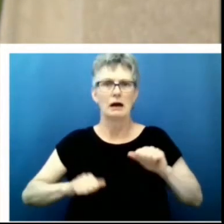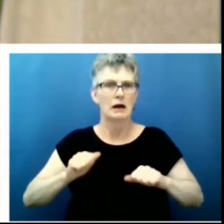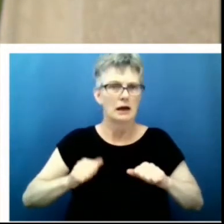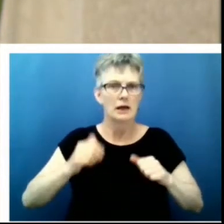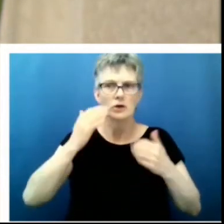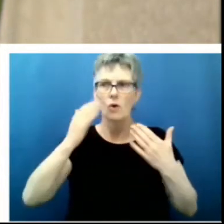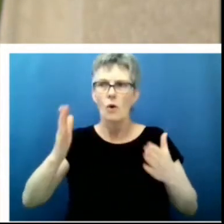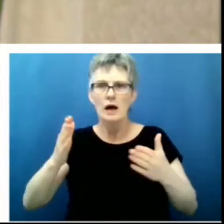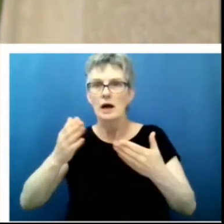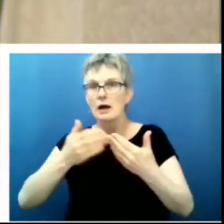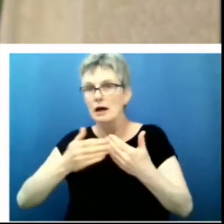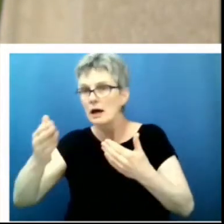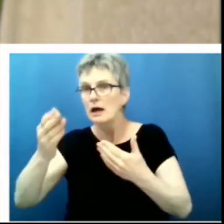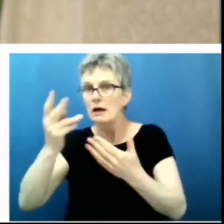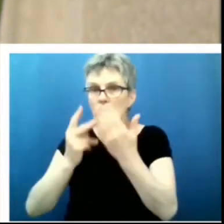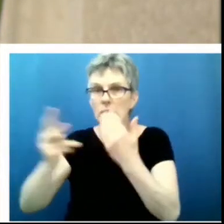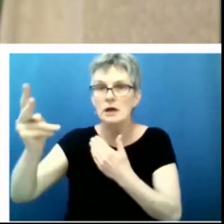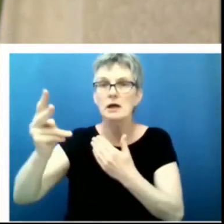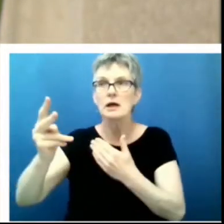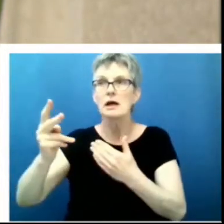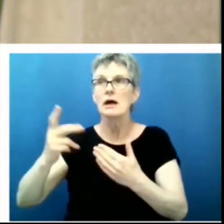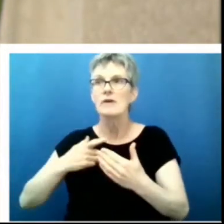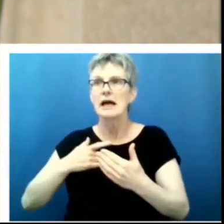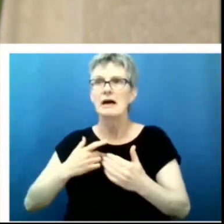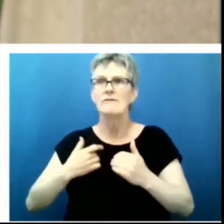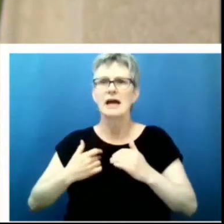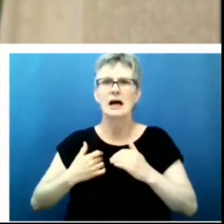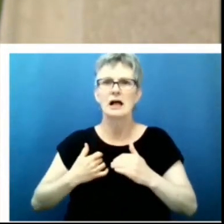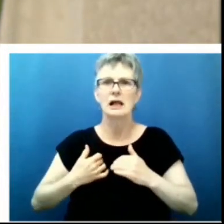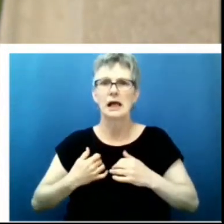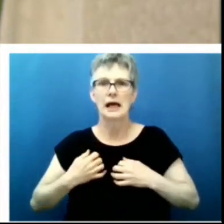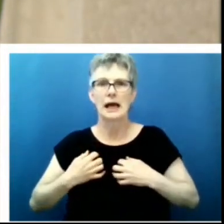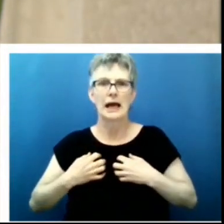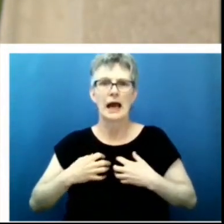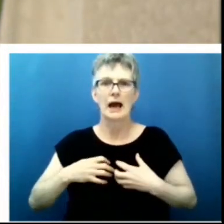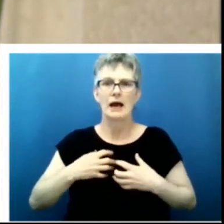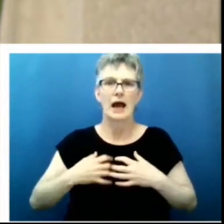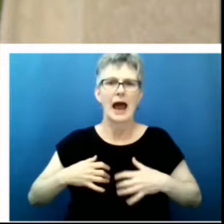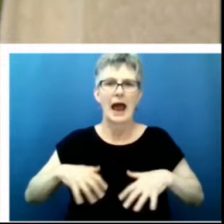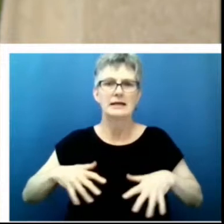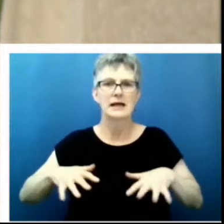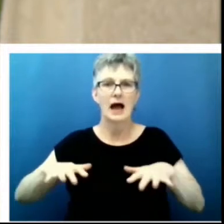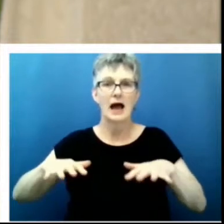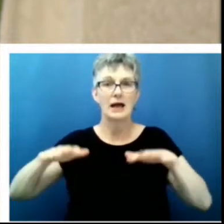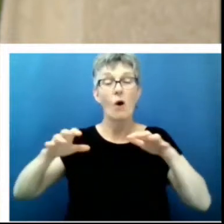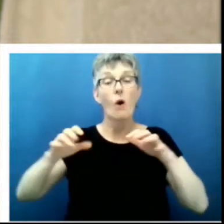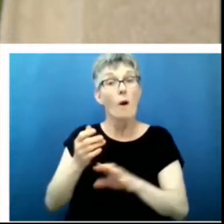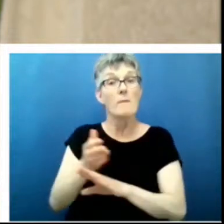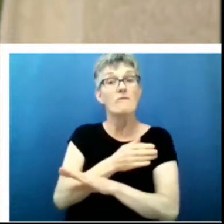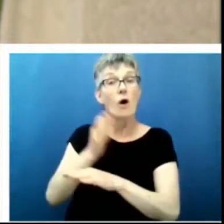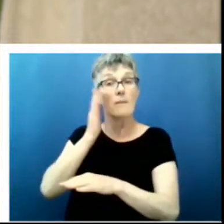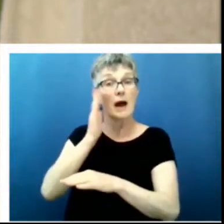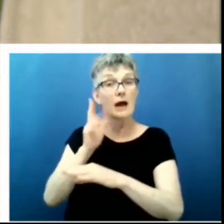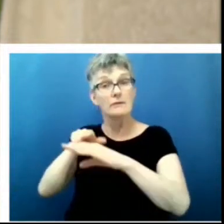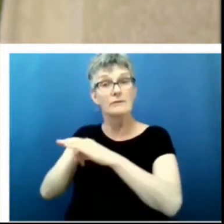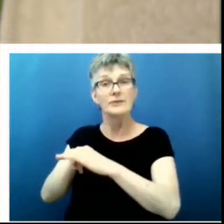Or that mind that never shuts up right before bed. Ugh, I shouldn't have done that. Why'd I do that?